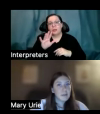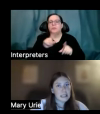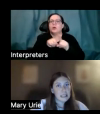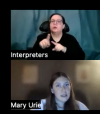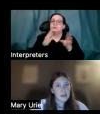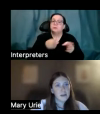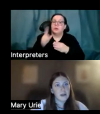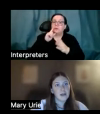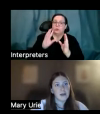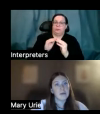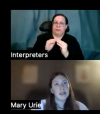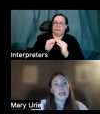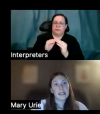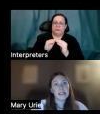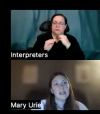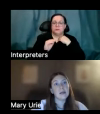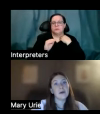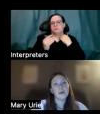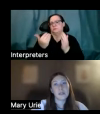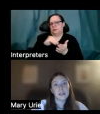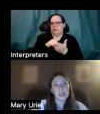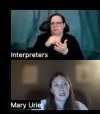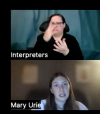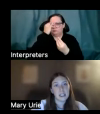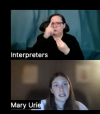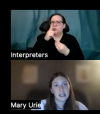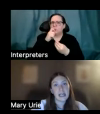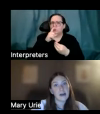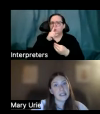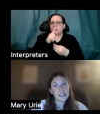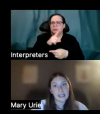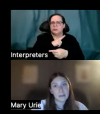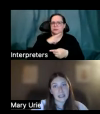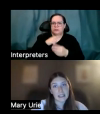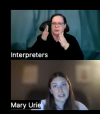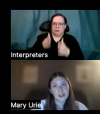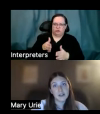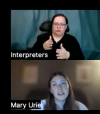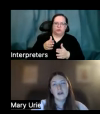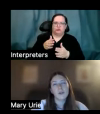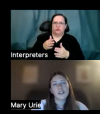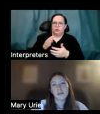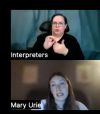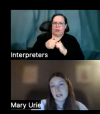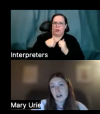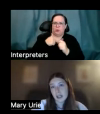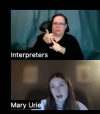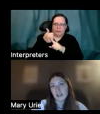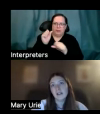meetings, again, thinking about who is the lead legislator? And how can they impact the issue? Which committees are they on?